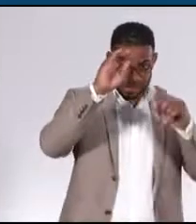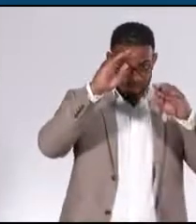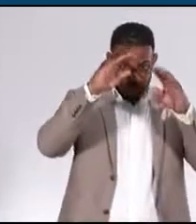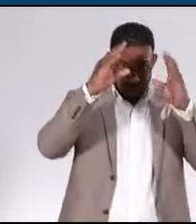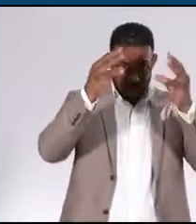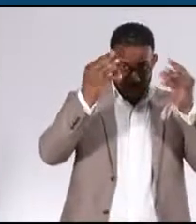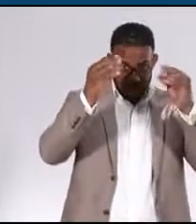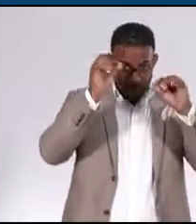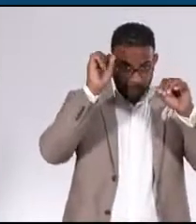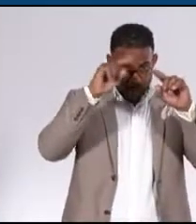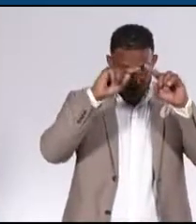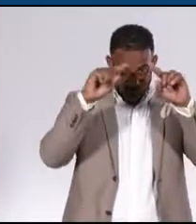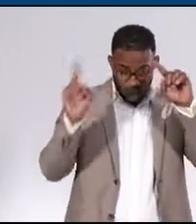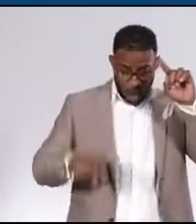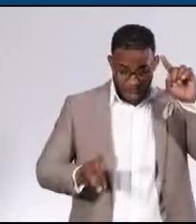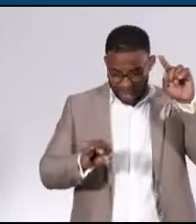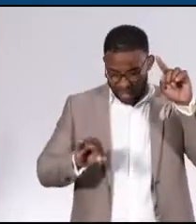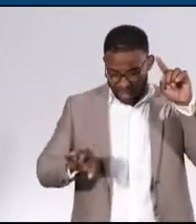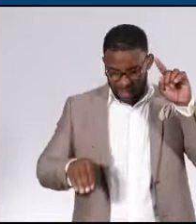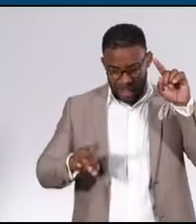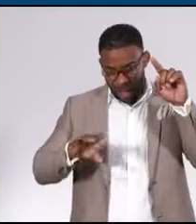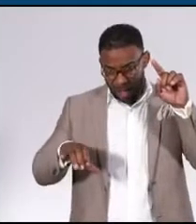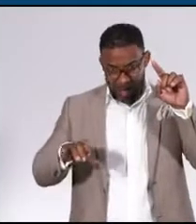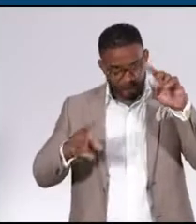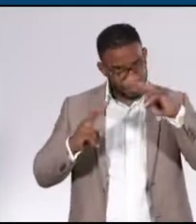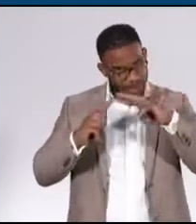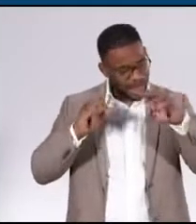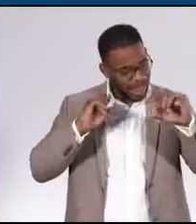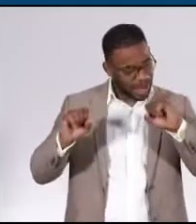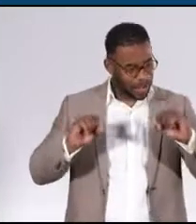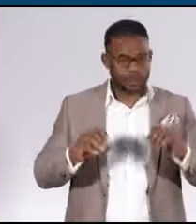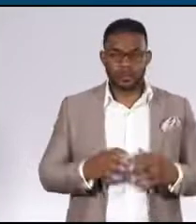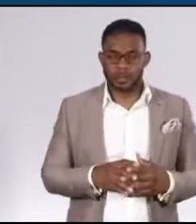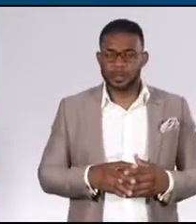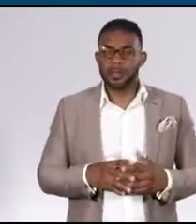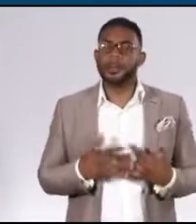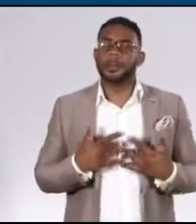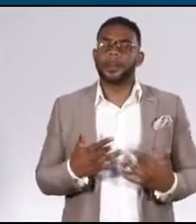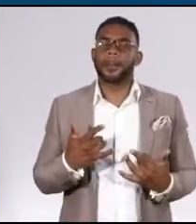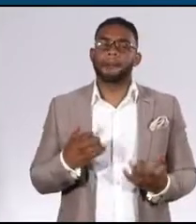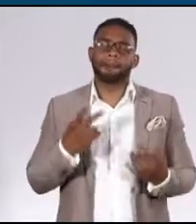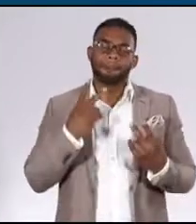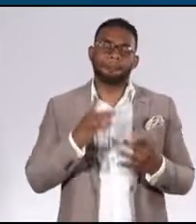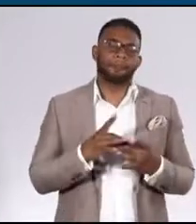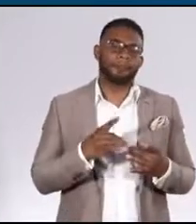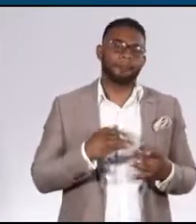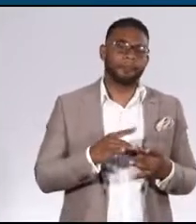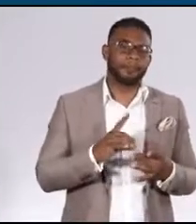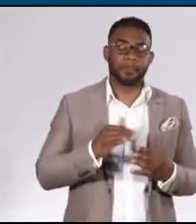All the way to 80 or 90 or hundred, which is very very loud. Typically, we can say we say that when someone can hear sounds